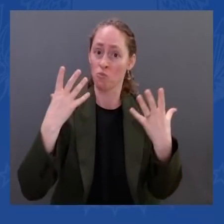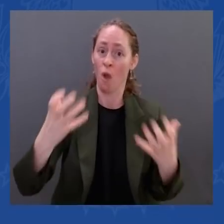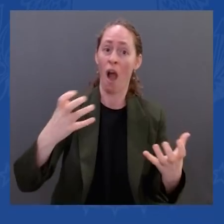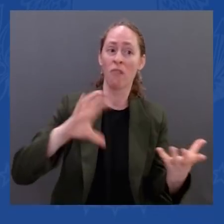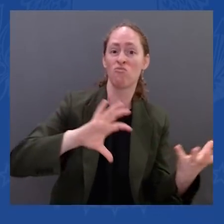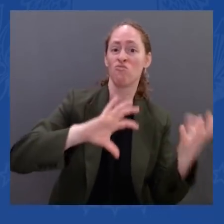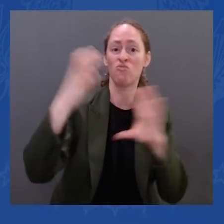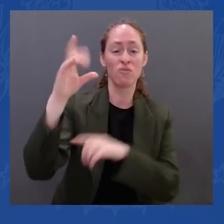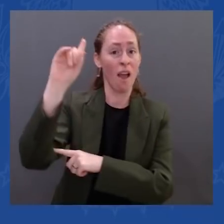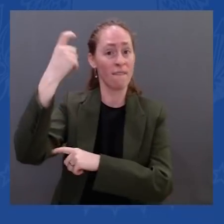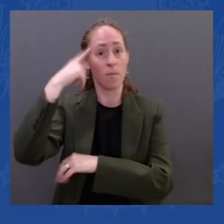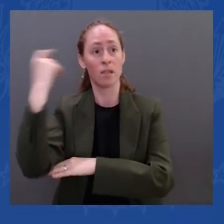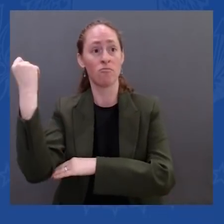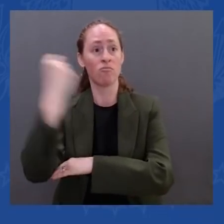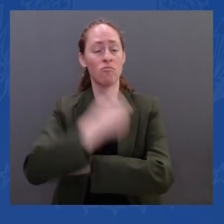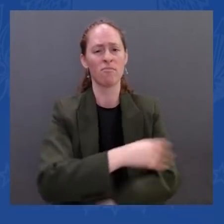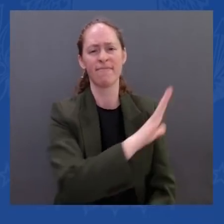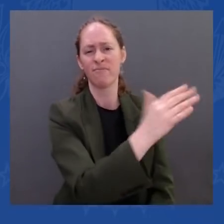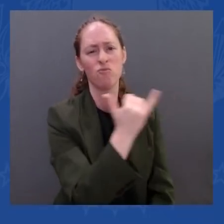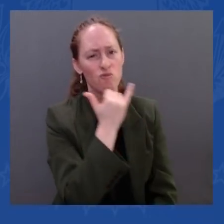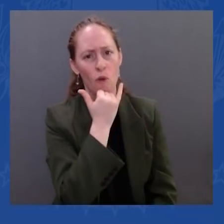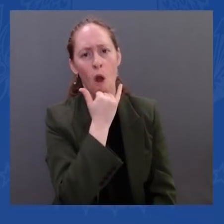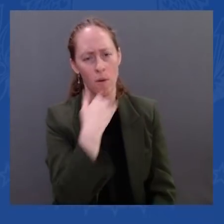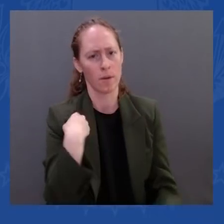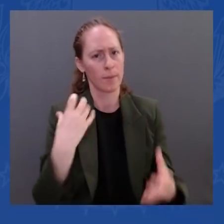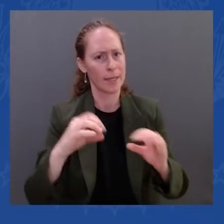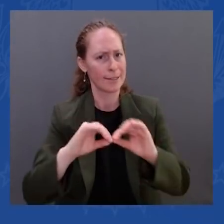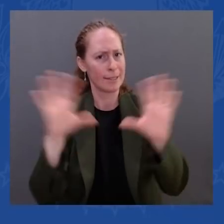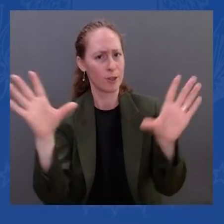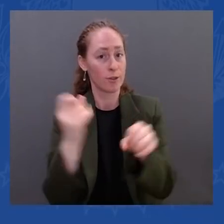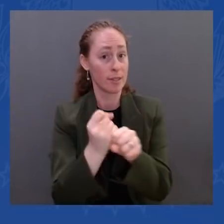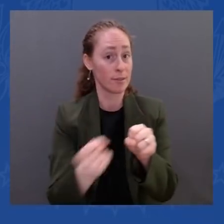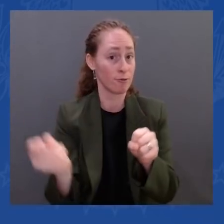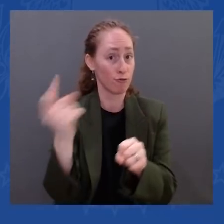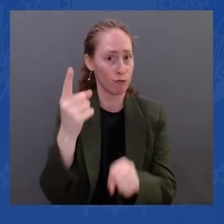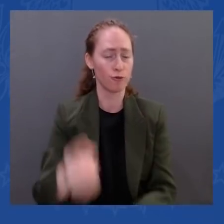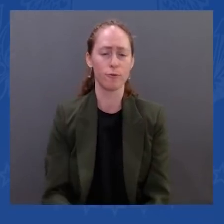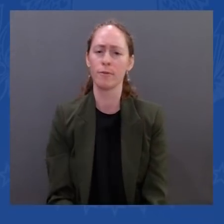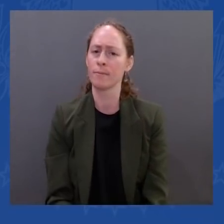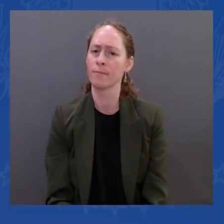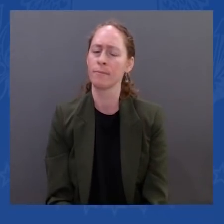As the Prime Minister of Japan, the only country to have ever suffered atomic bombings,